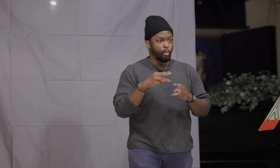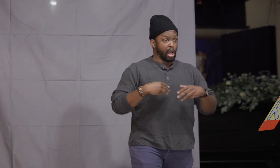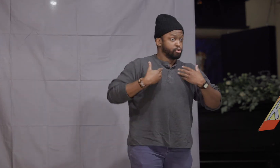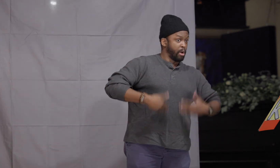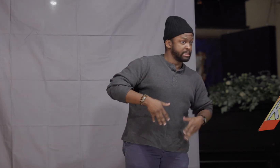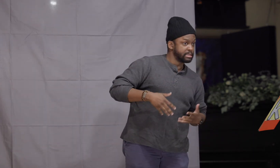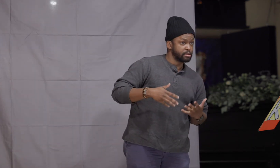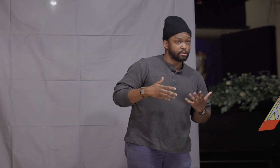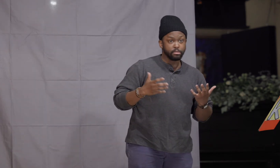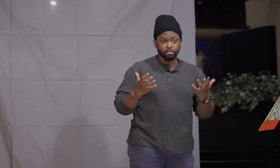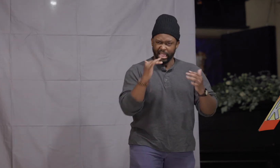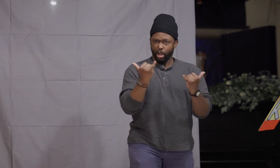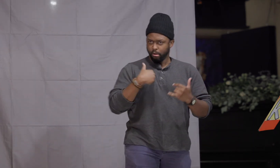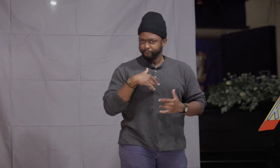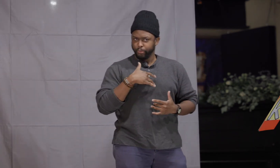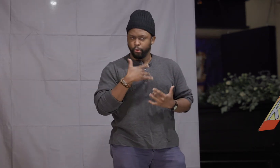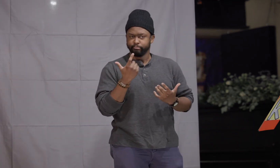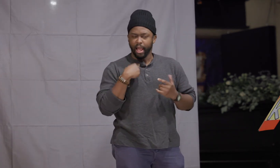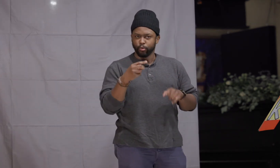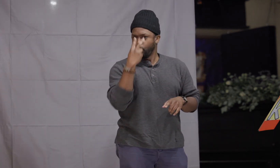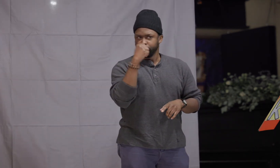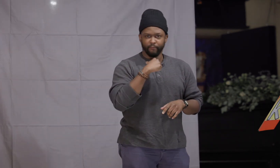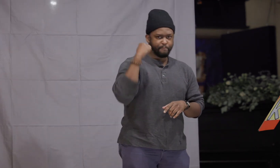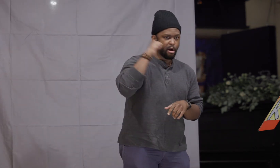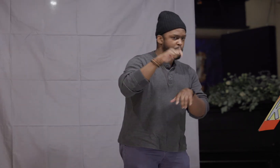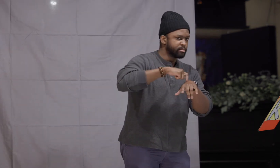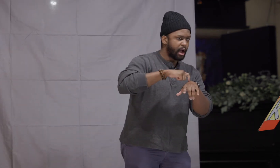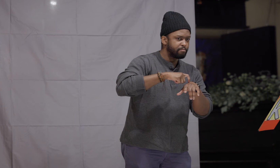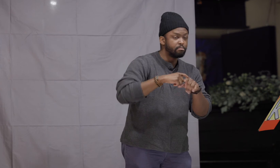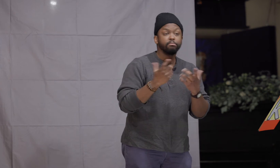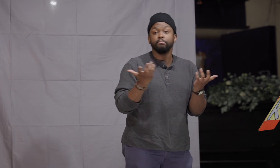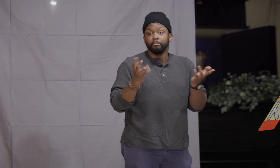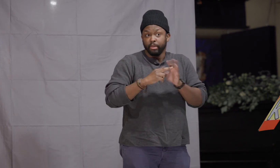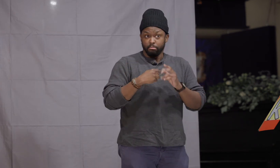my thoughts and opinions. I've become more guarded with who I share myself.